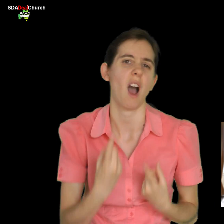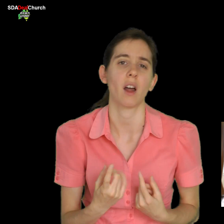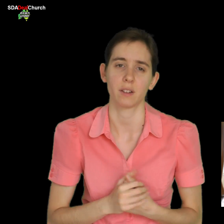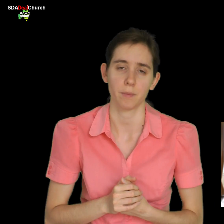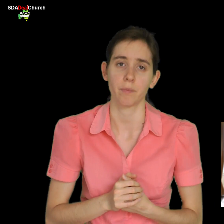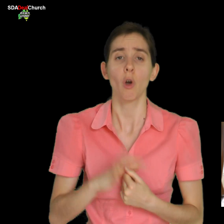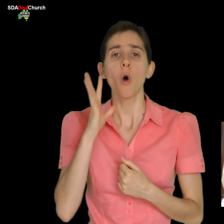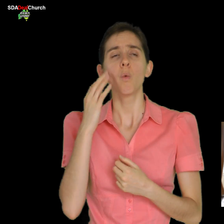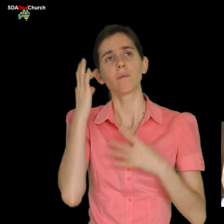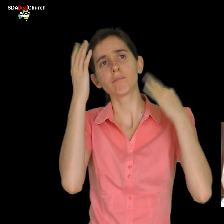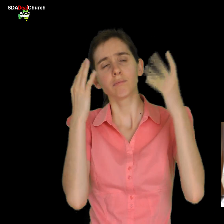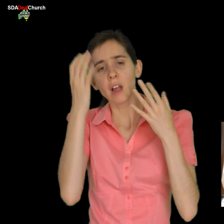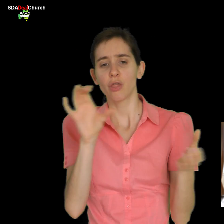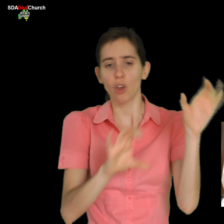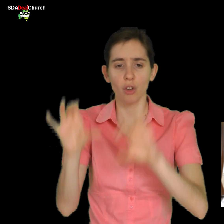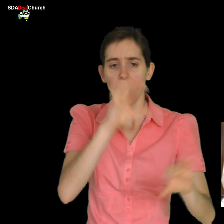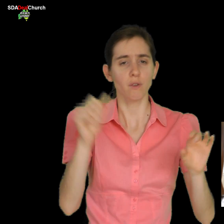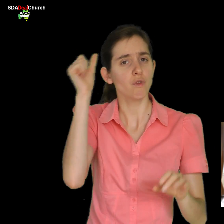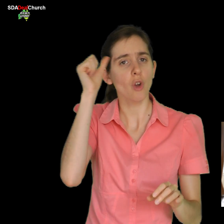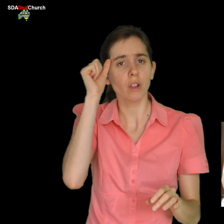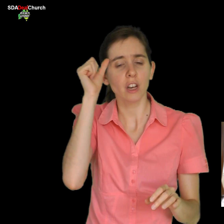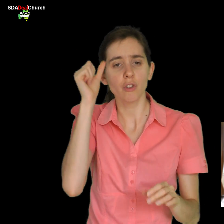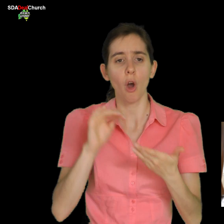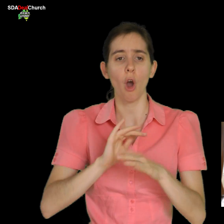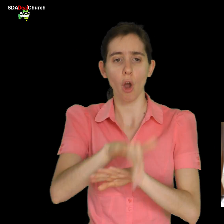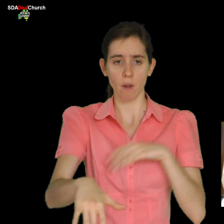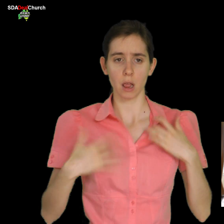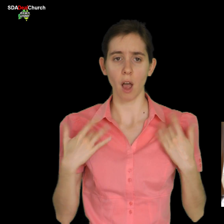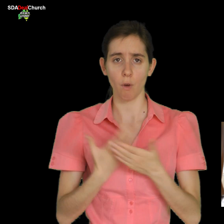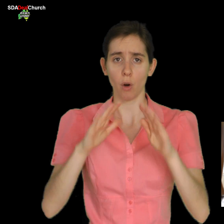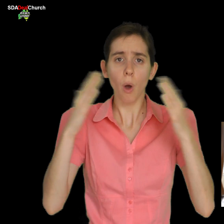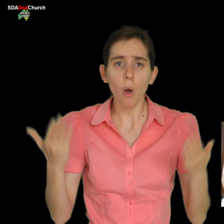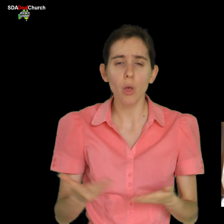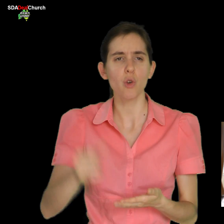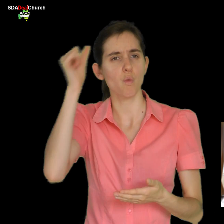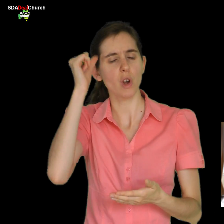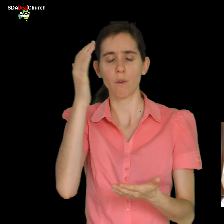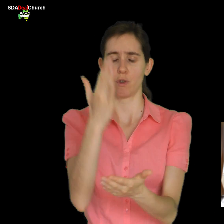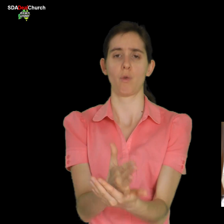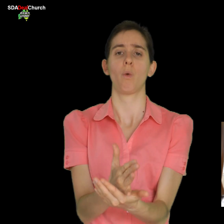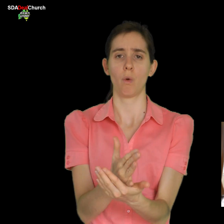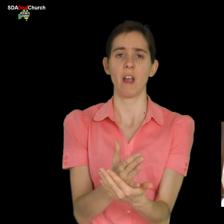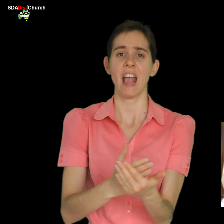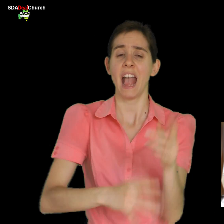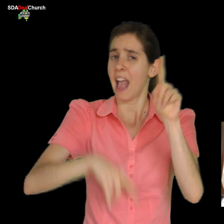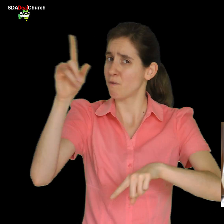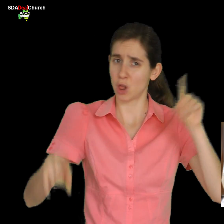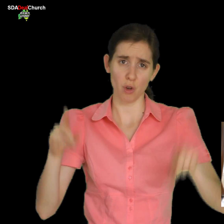we consider the scientific knowledge we have about life on earth, we can say with certainty that evolution alone as an